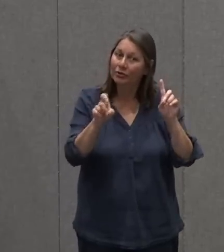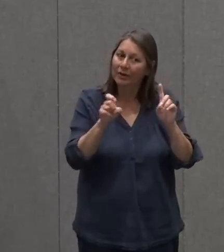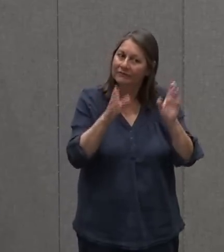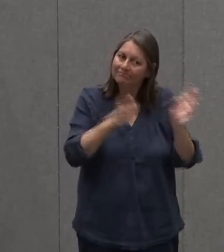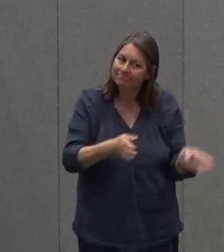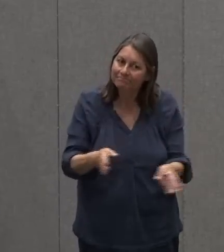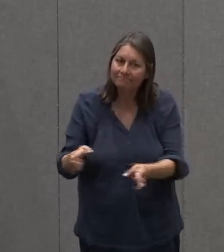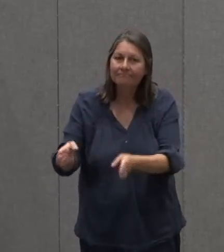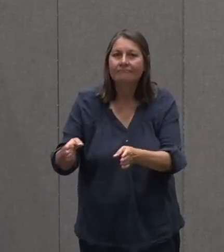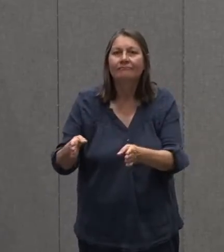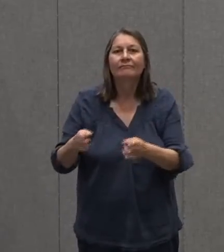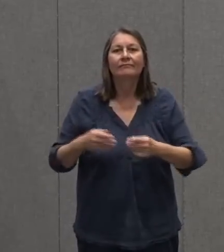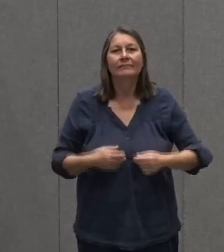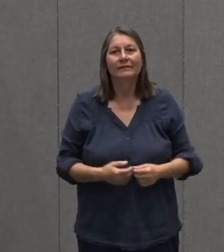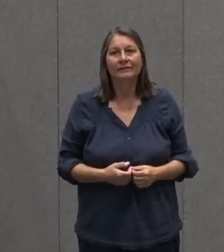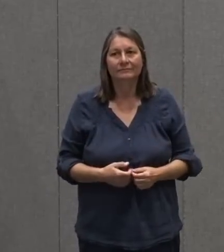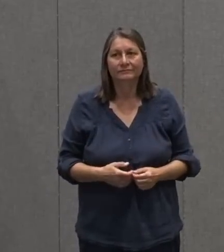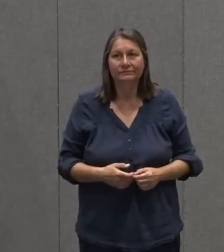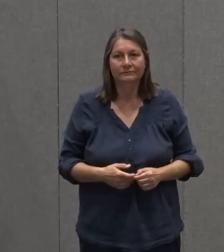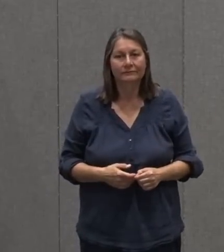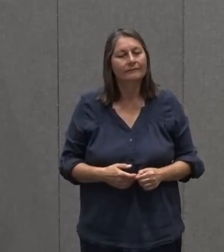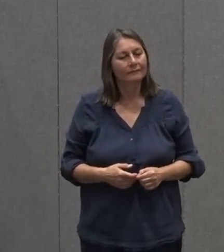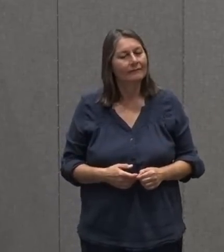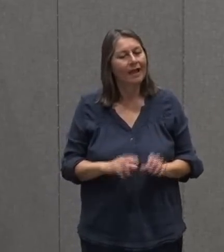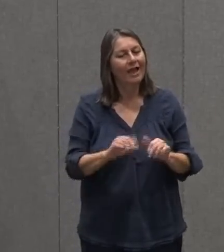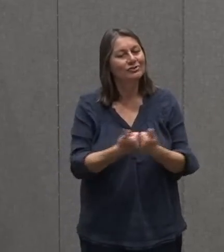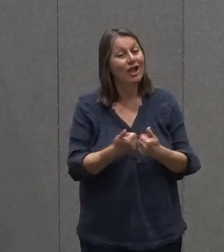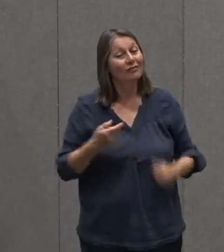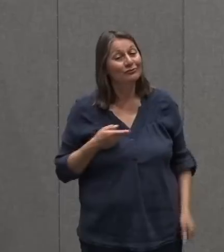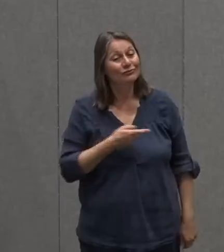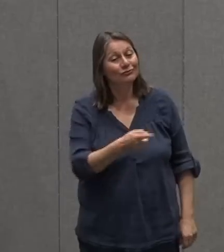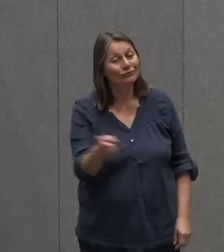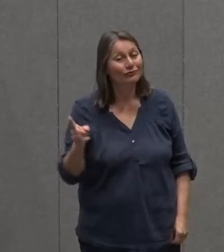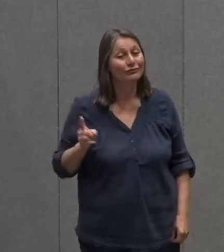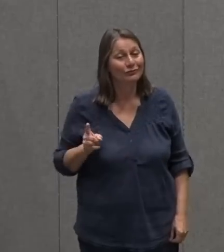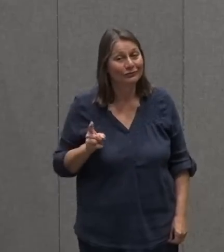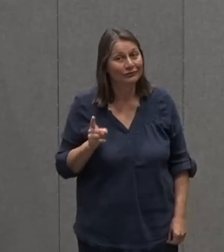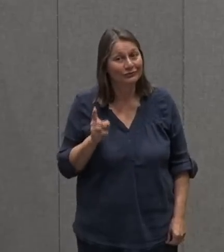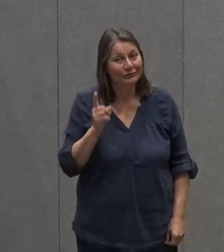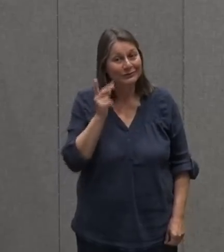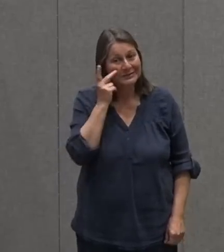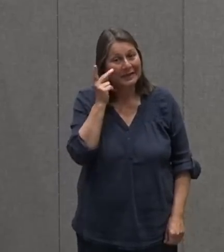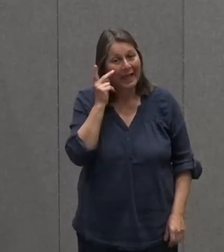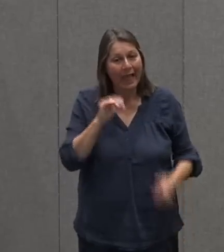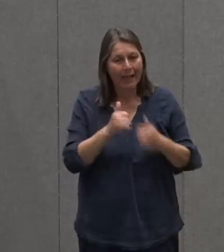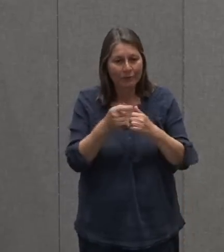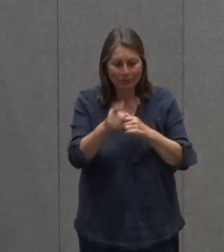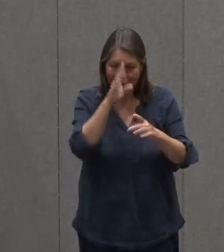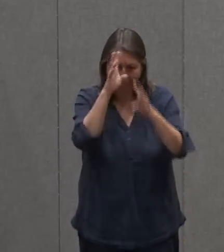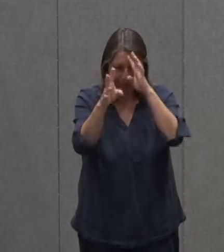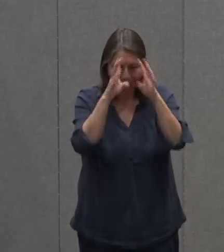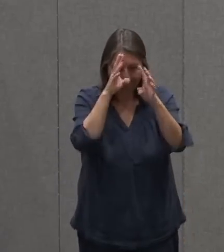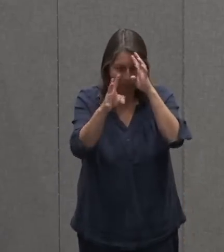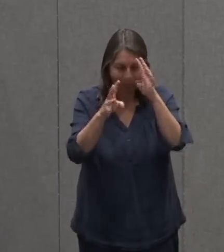in the way that you doing it. I challenge you to see if you can come up with a few different ones and let us know what you came up with.